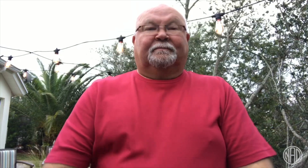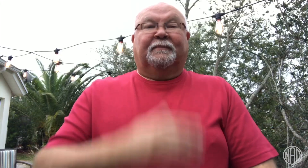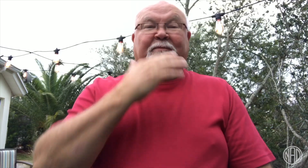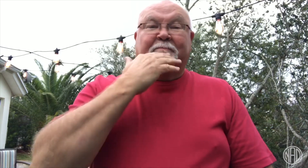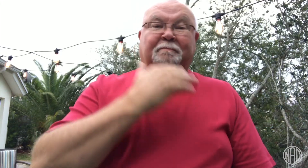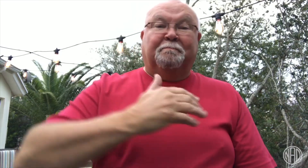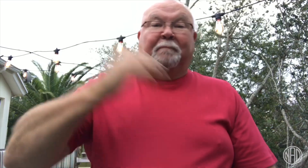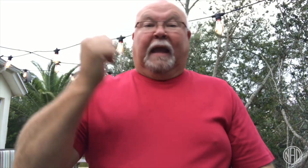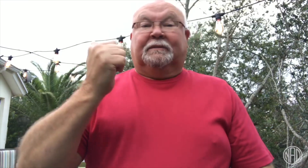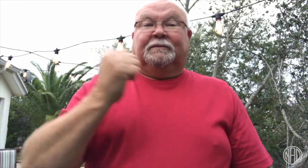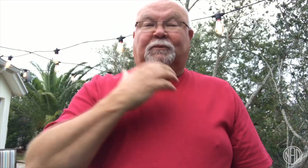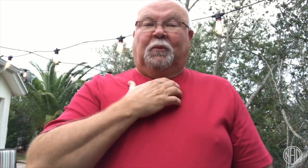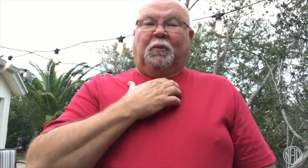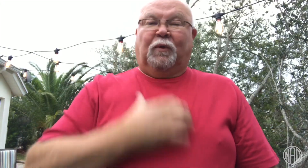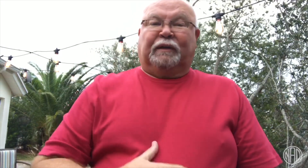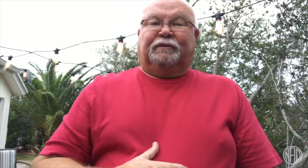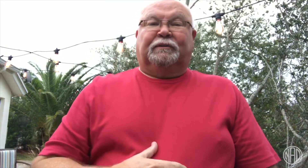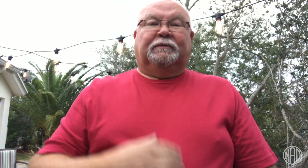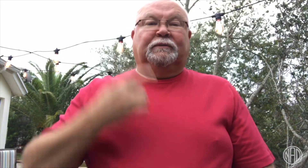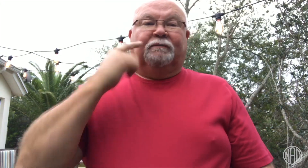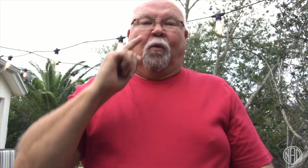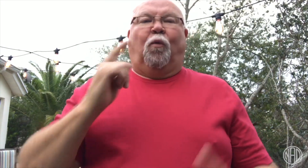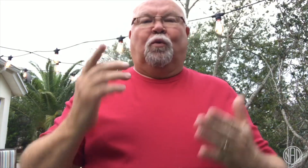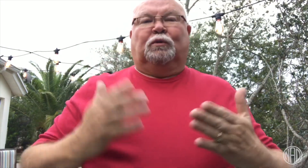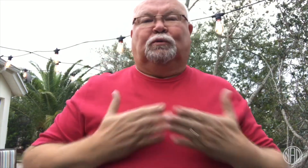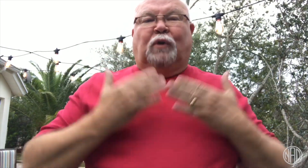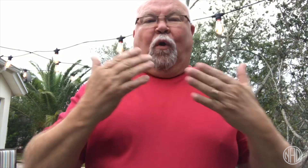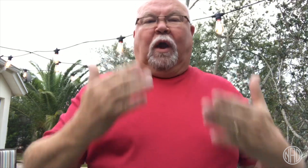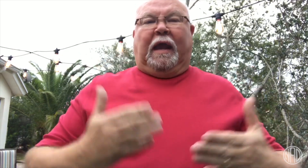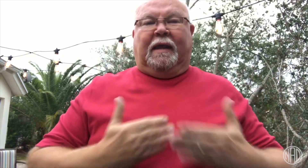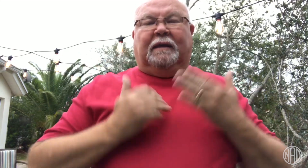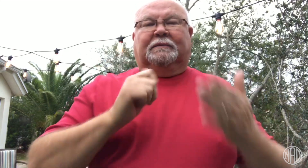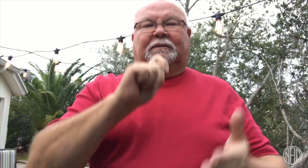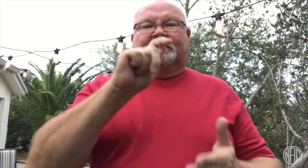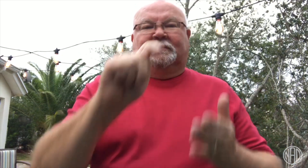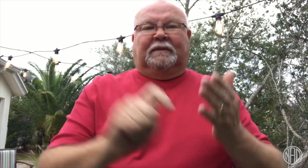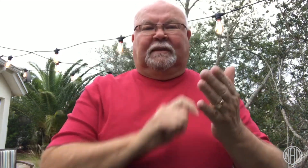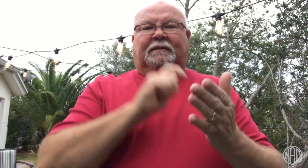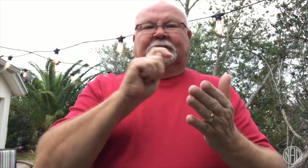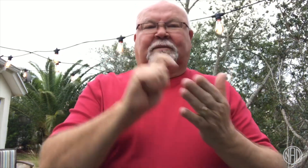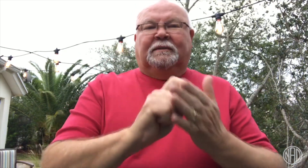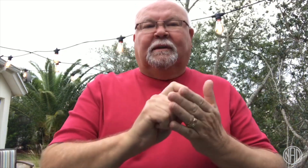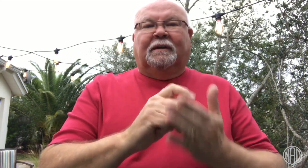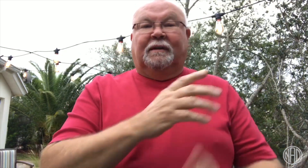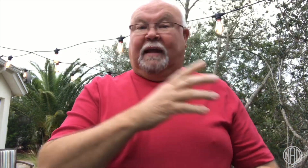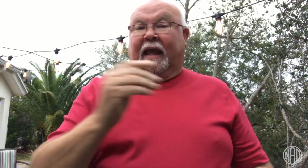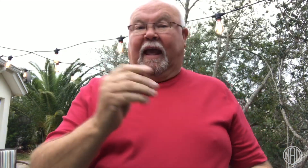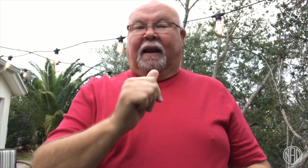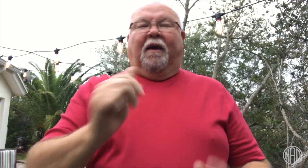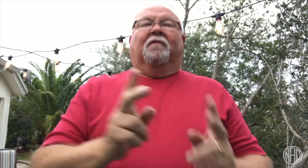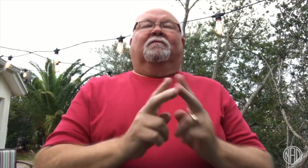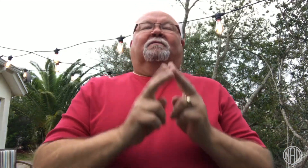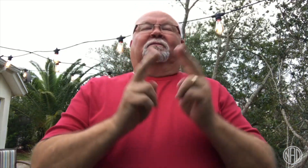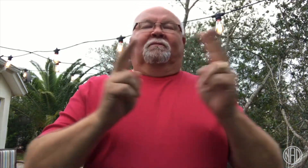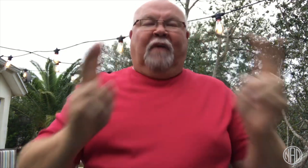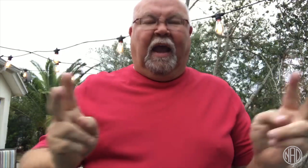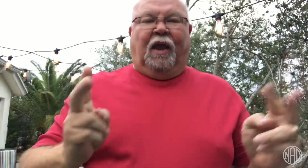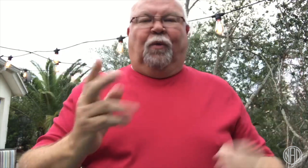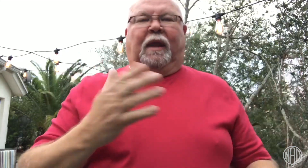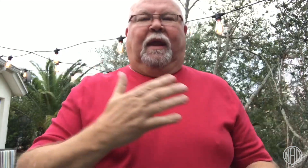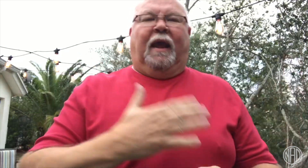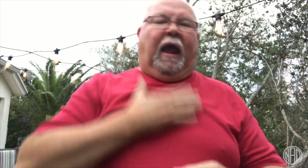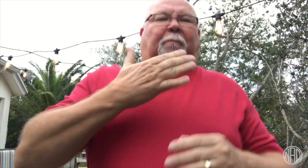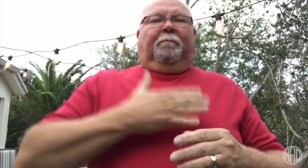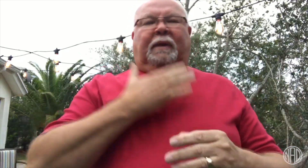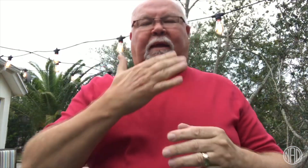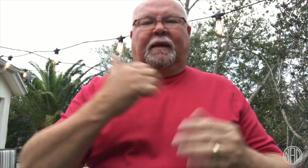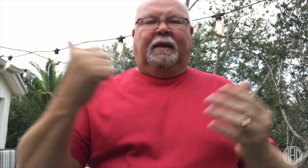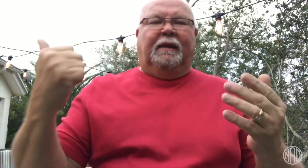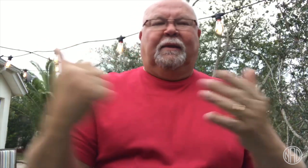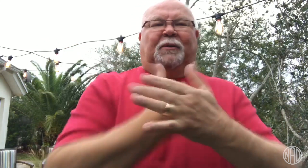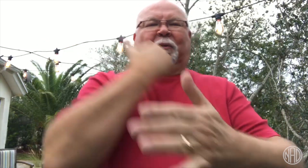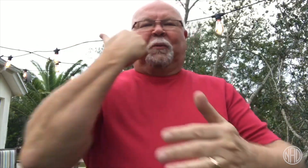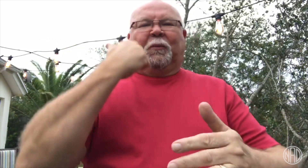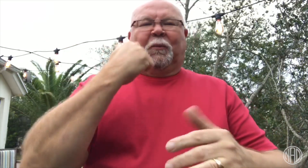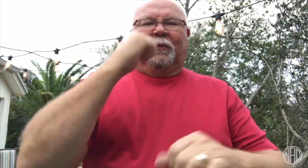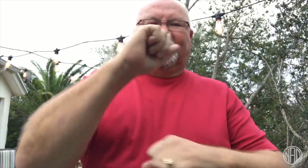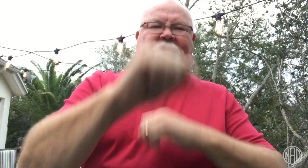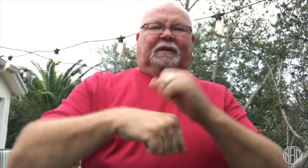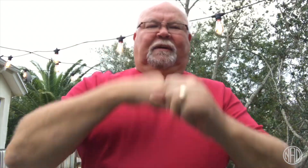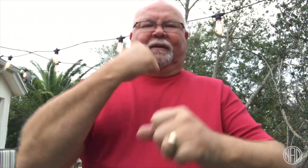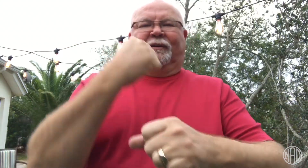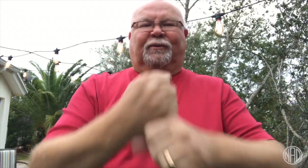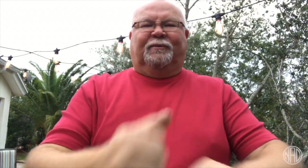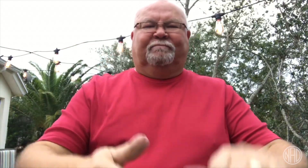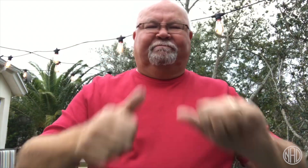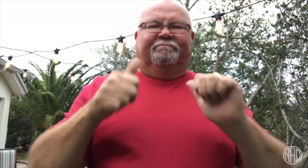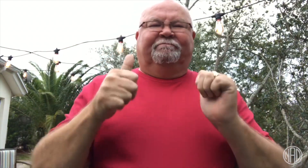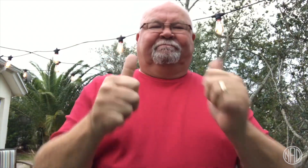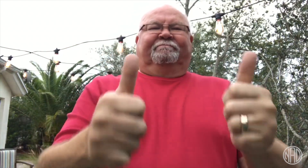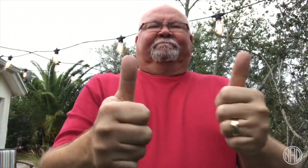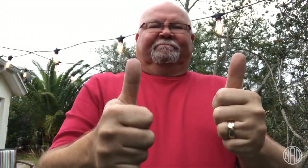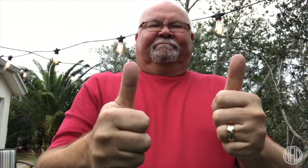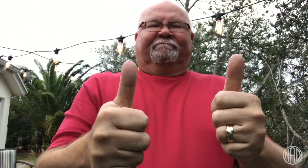Best wishes for a joyous season and a very Happy New Year.